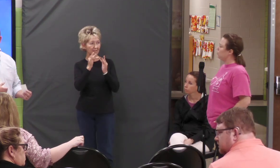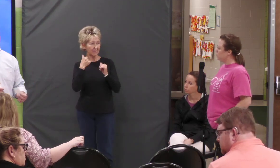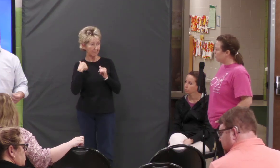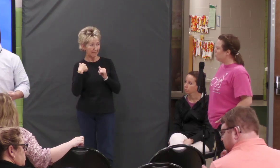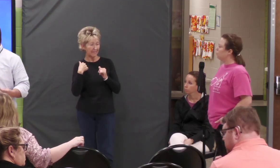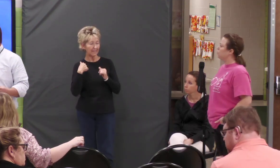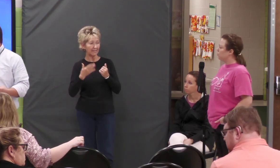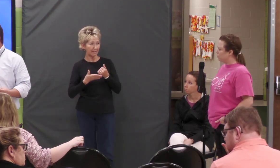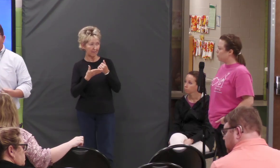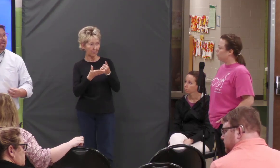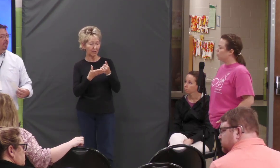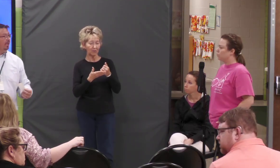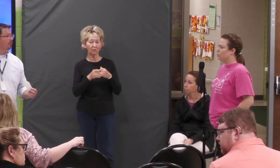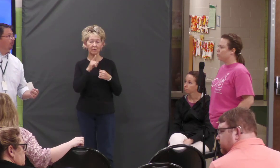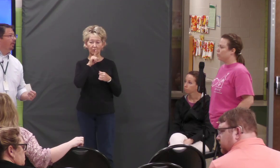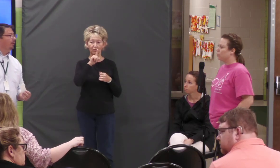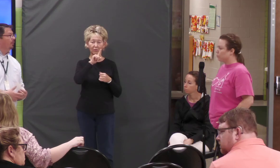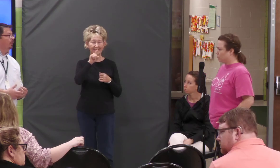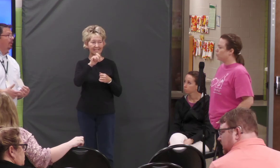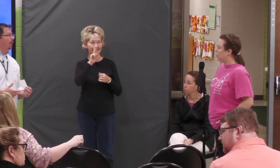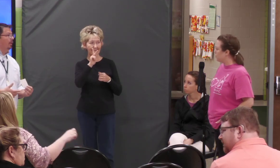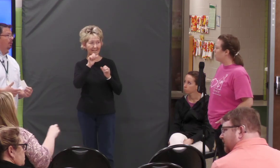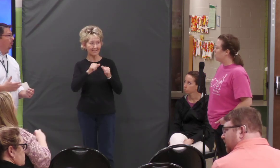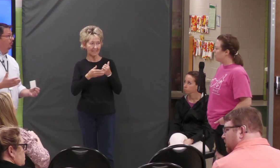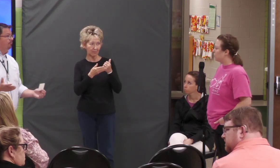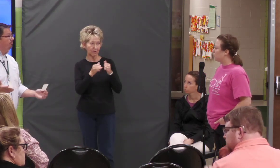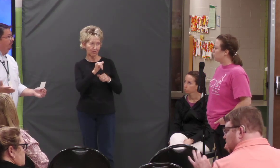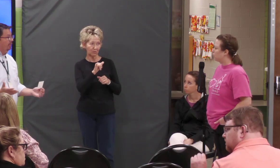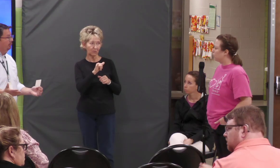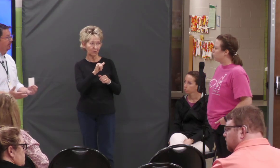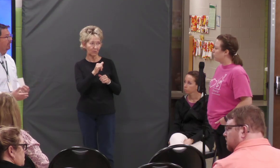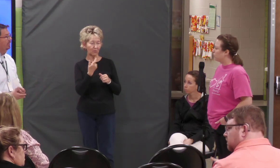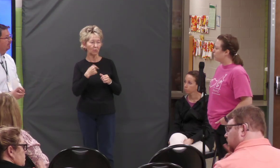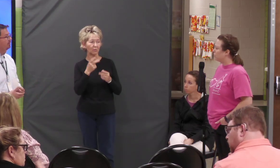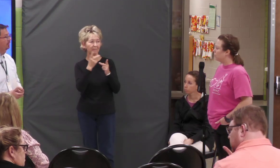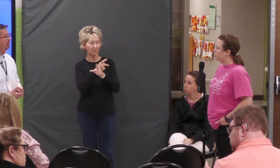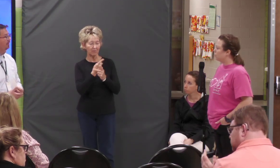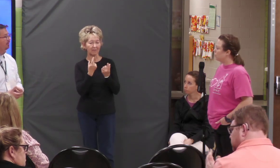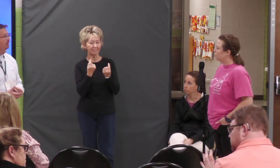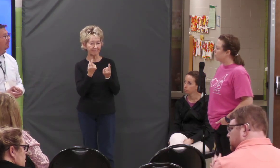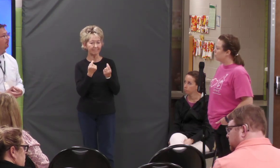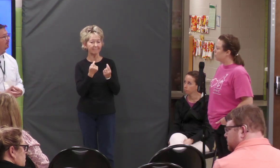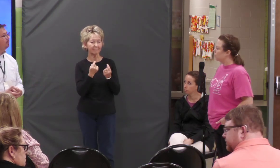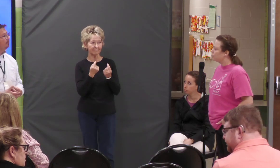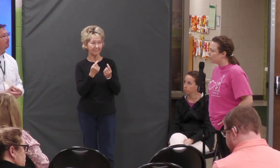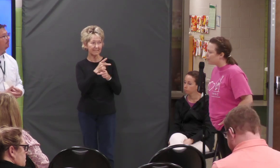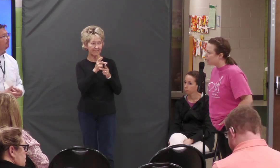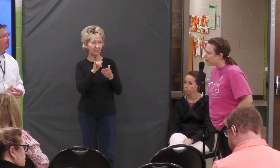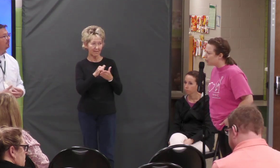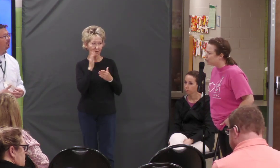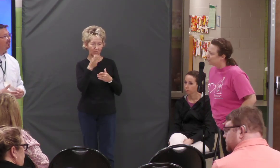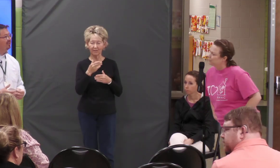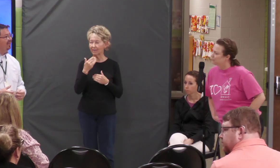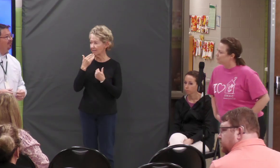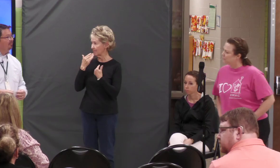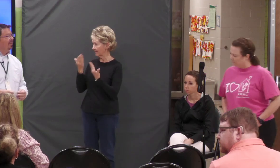you I'm sure that can as well and we figure out what that is and take care of thank you yeah you